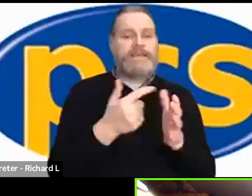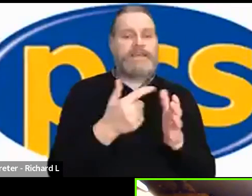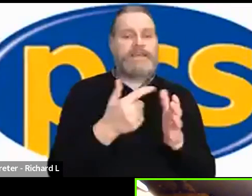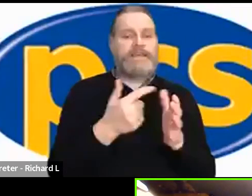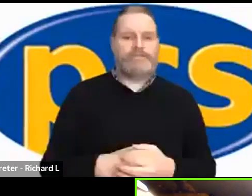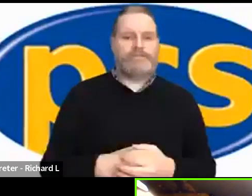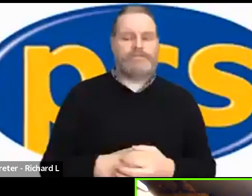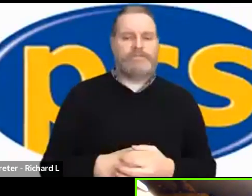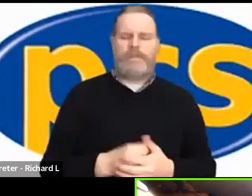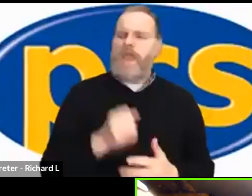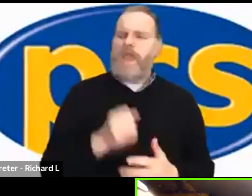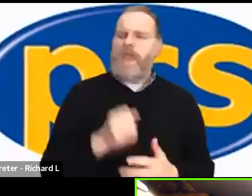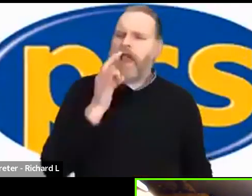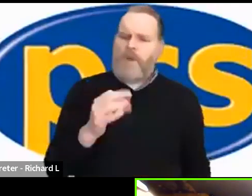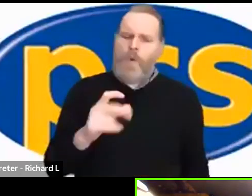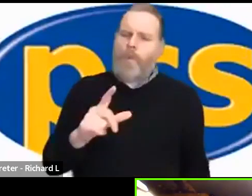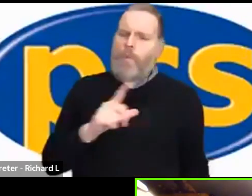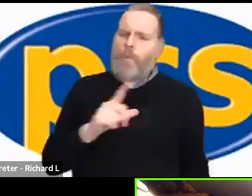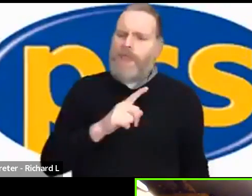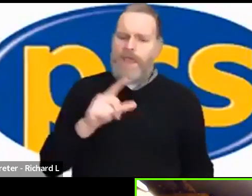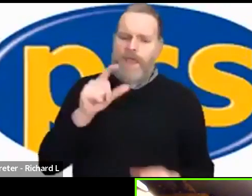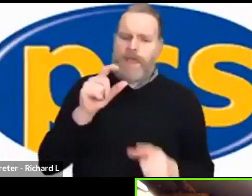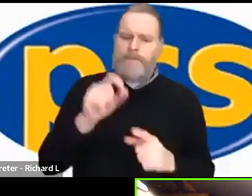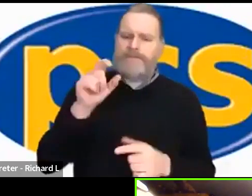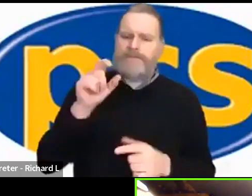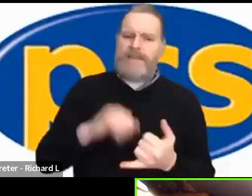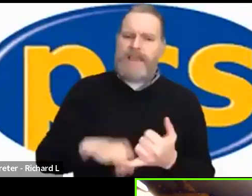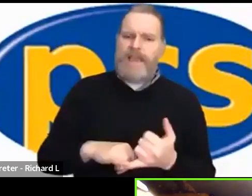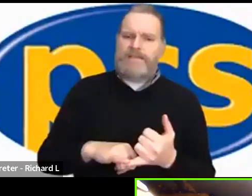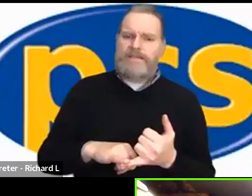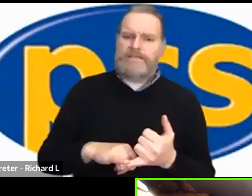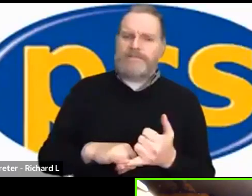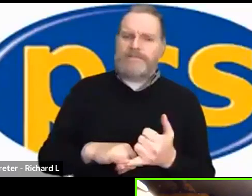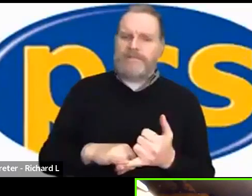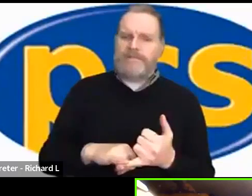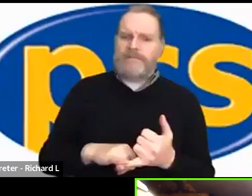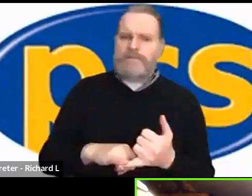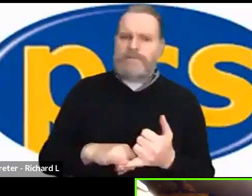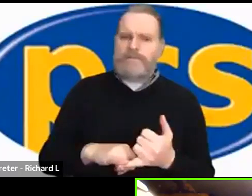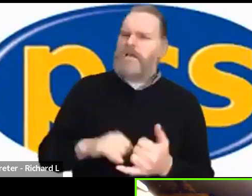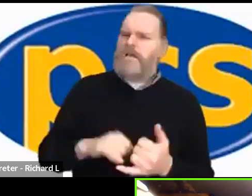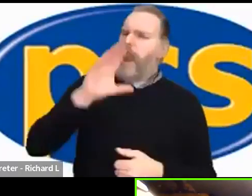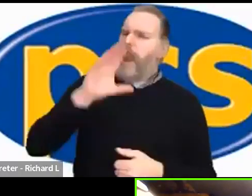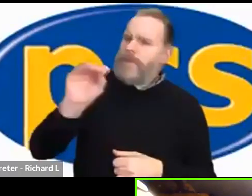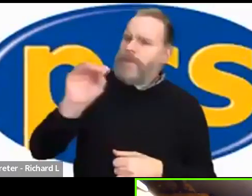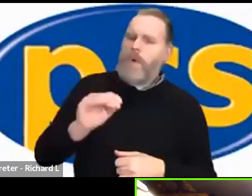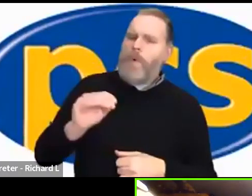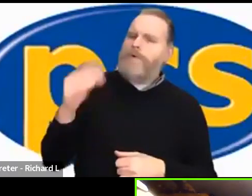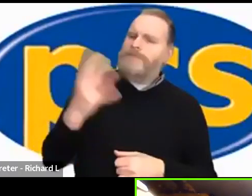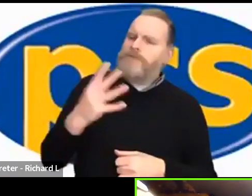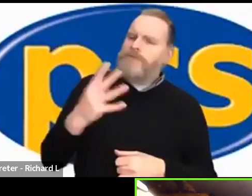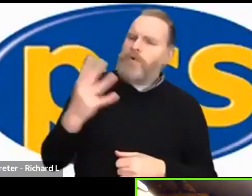the first question mark is from Gary, Milner. And yeah. Milner, and he asks, why have Pcs given more than 14 legally required days days?